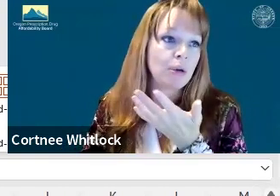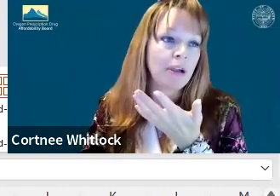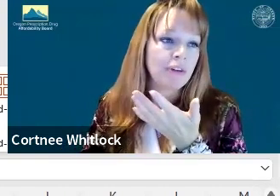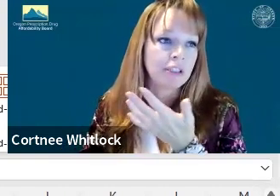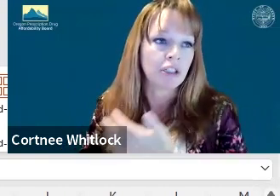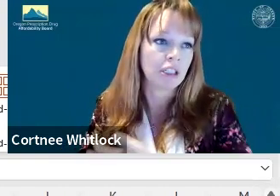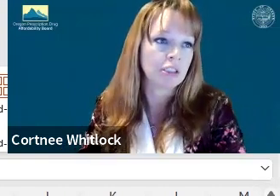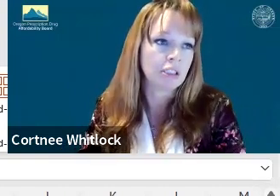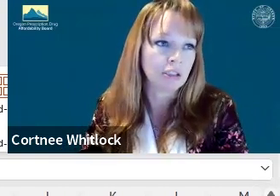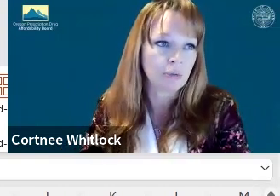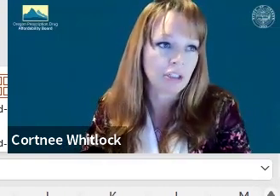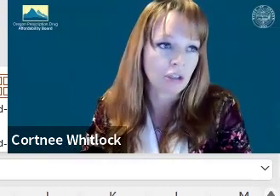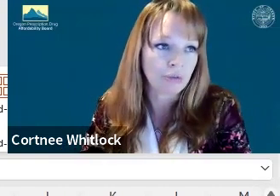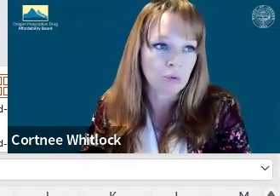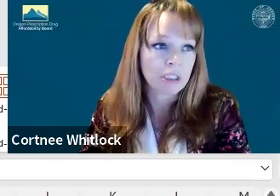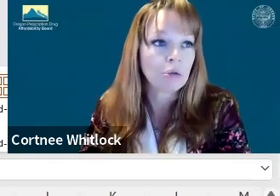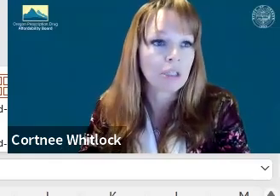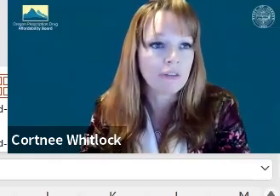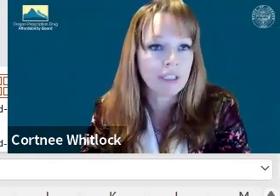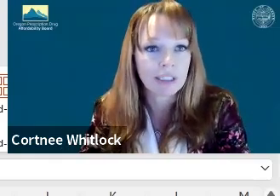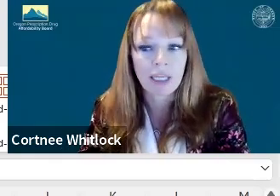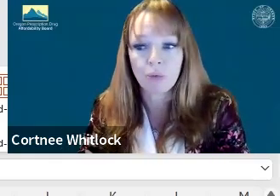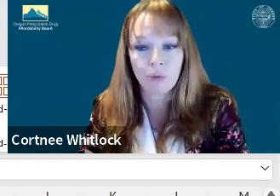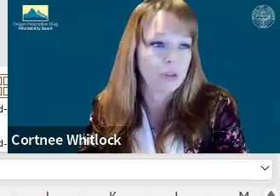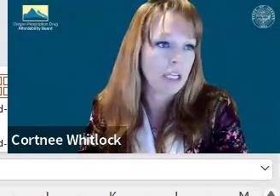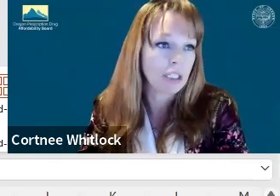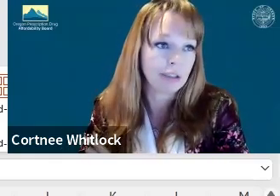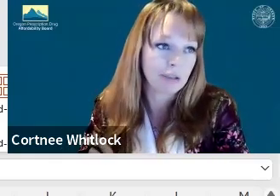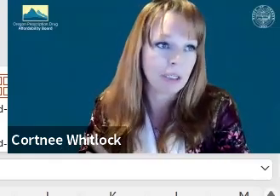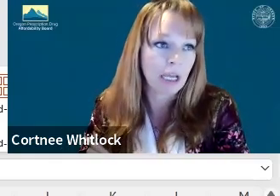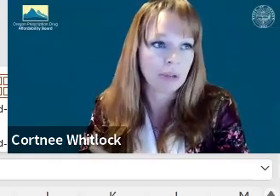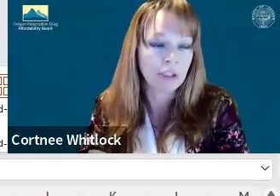or we might find that there the ranges are still relevant and will not change. But I